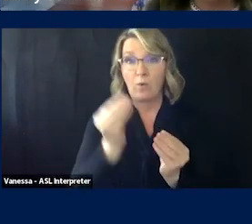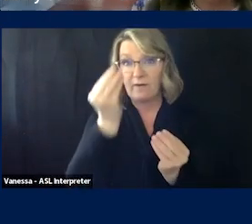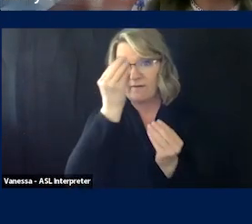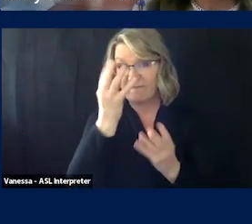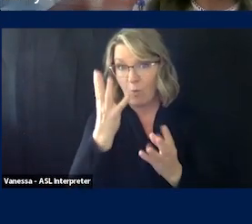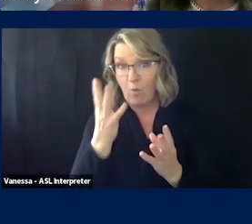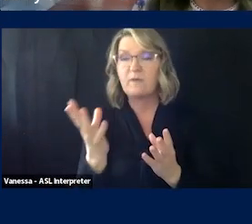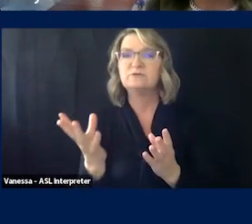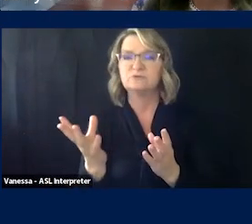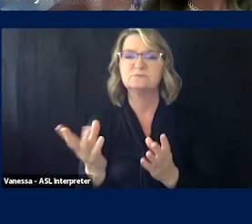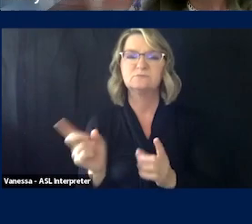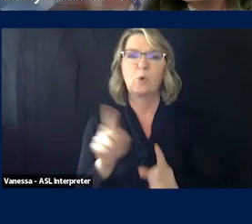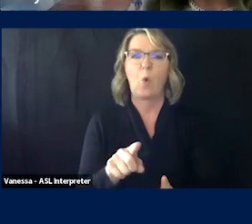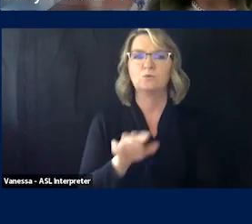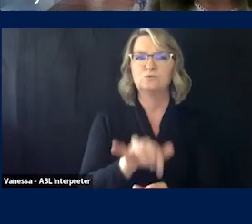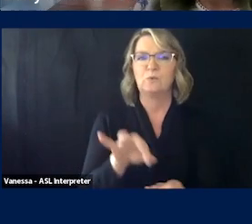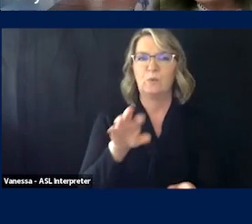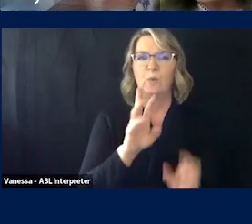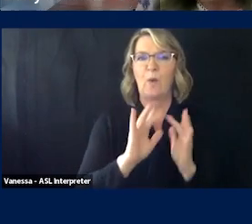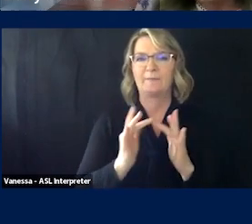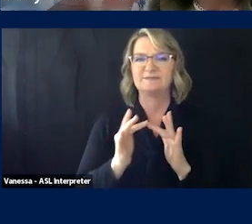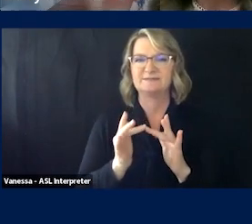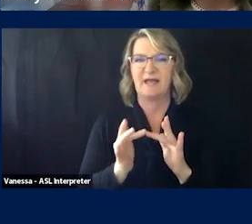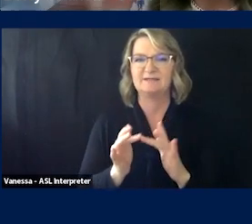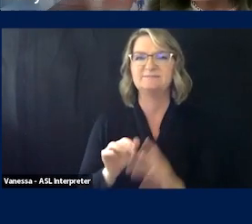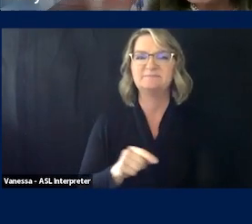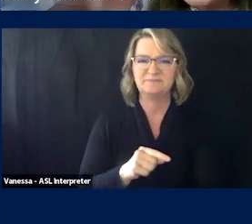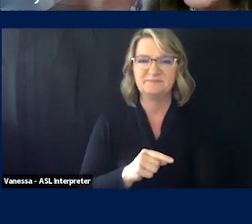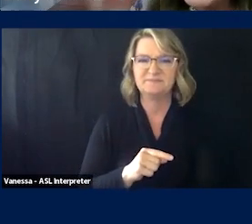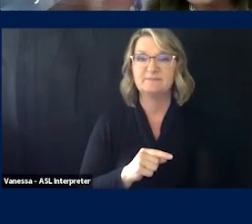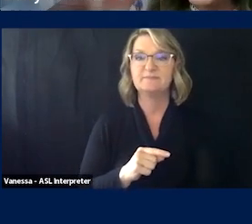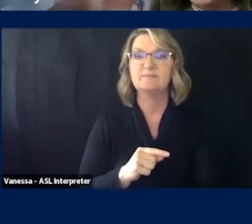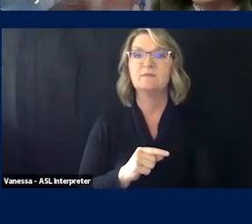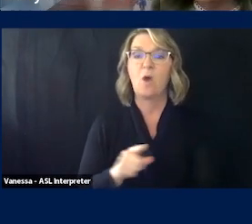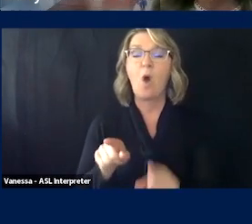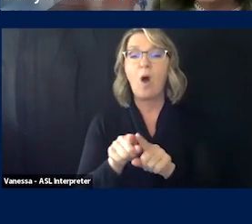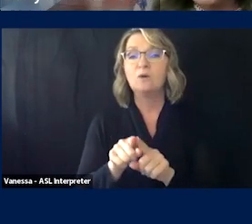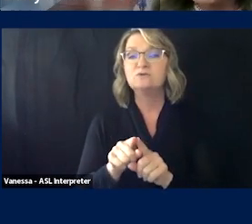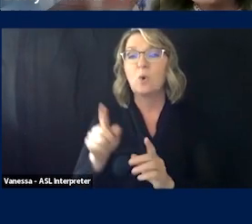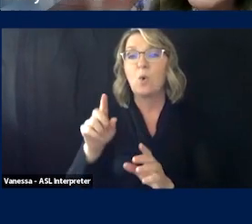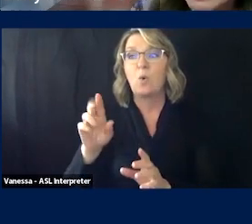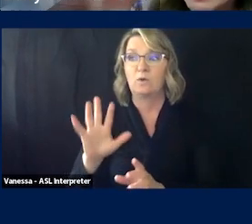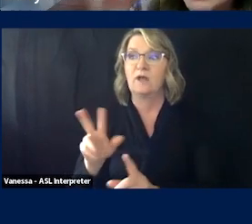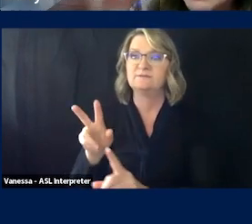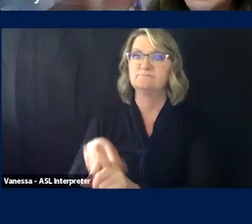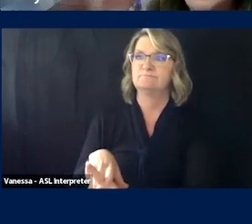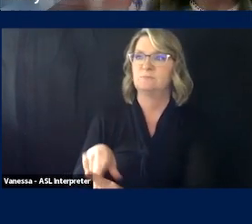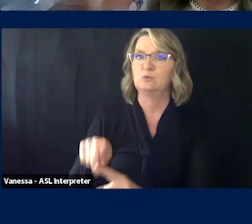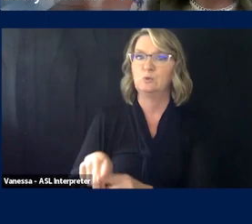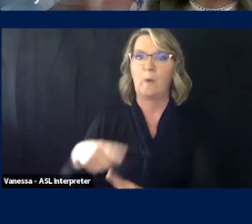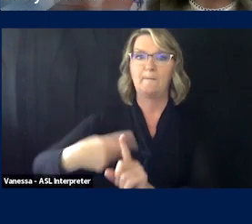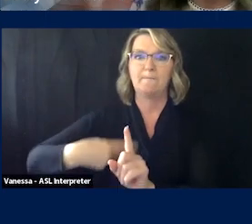so remember if you want to stay informed go to our website Elections.Maricopa.Gov if you want to stay